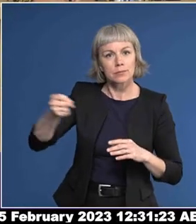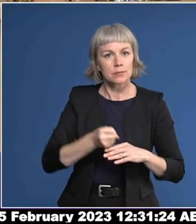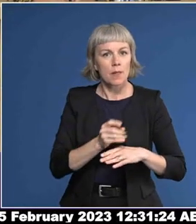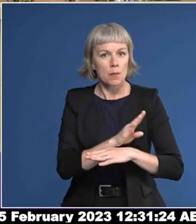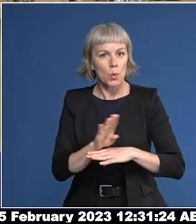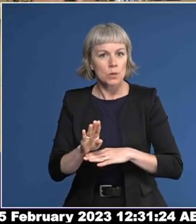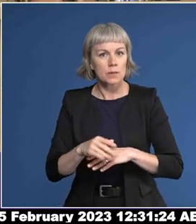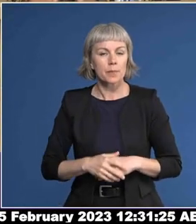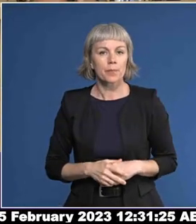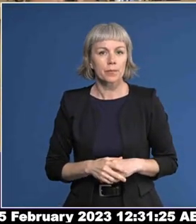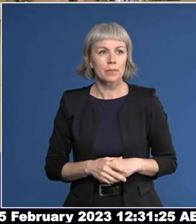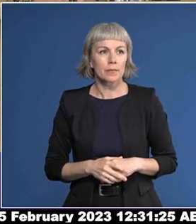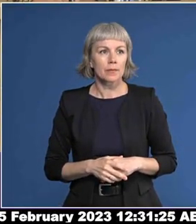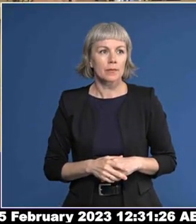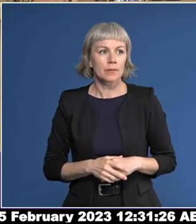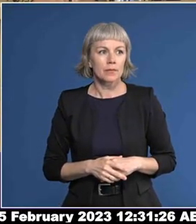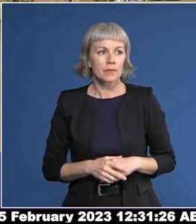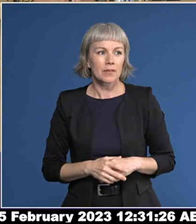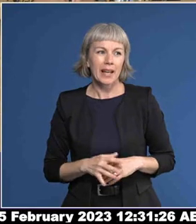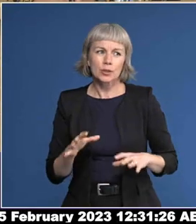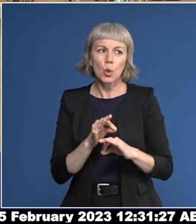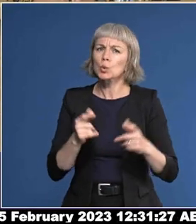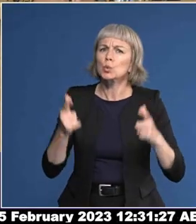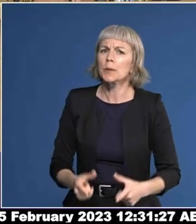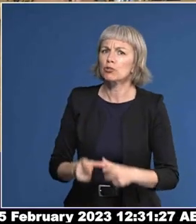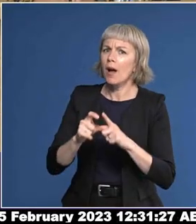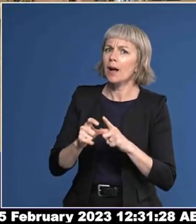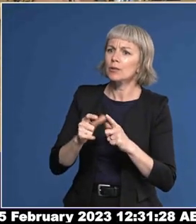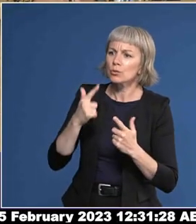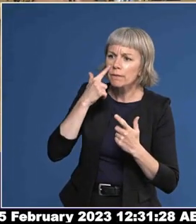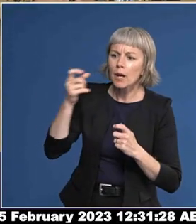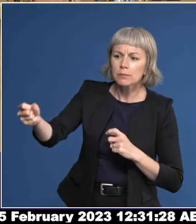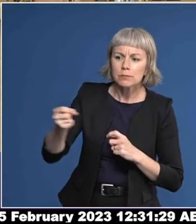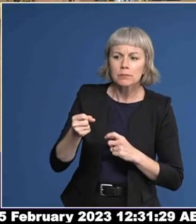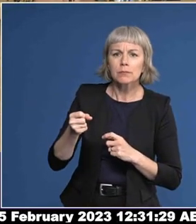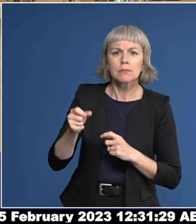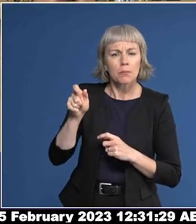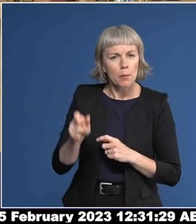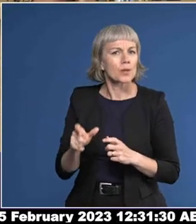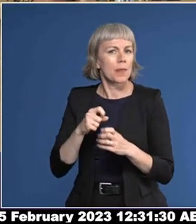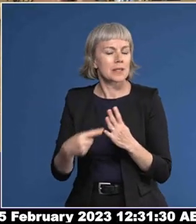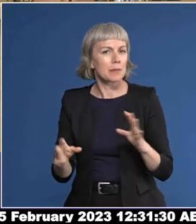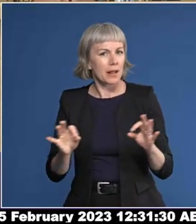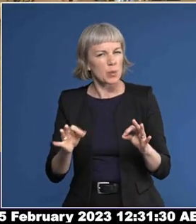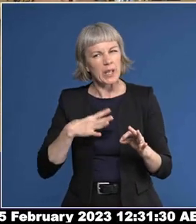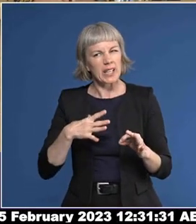disability, and I think we need to find a way to make it work and to have somebody with a multitude of skill sets, as you said.